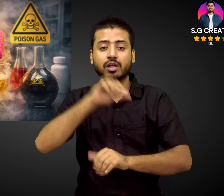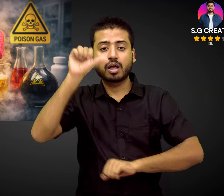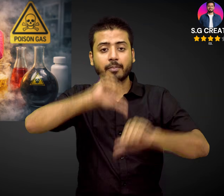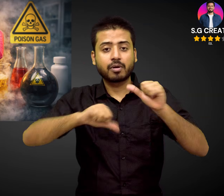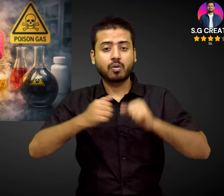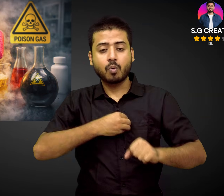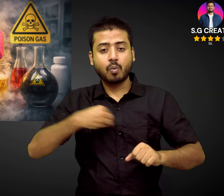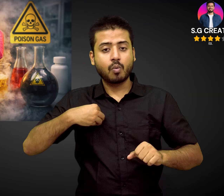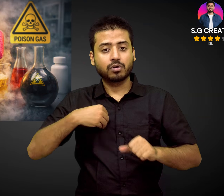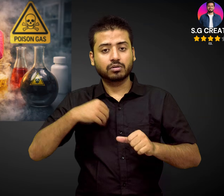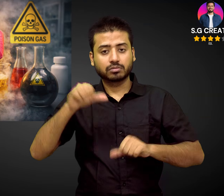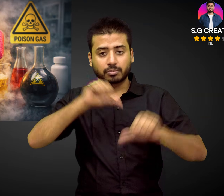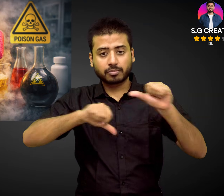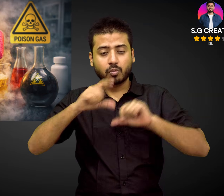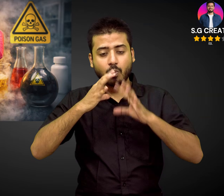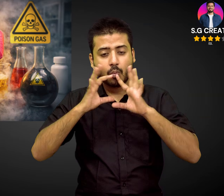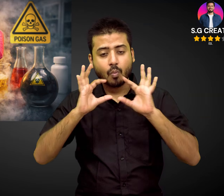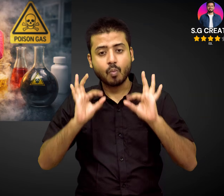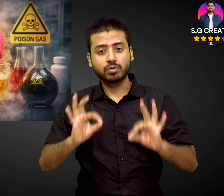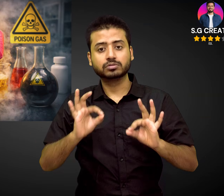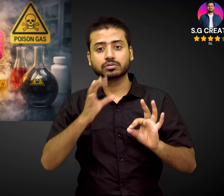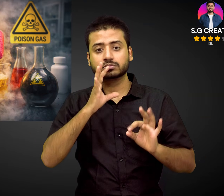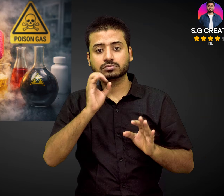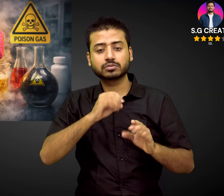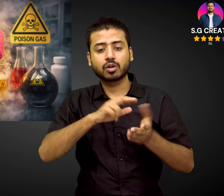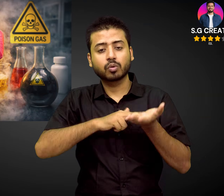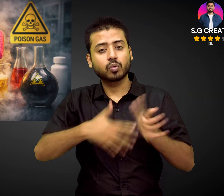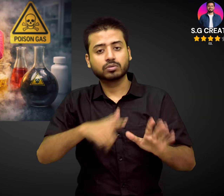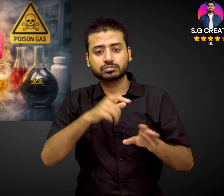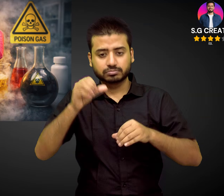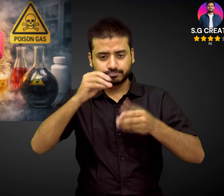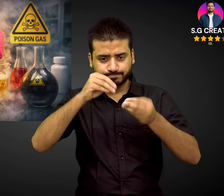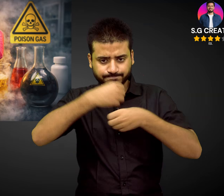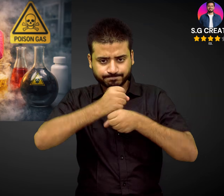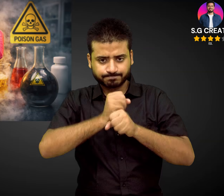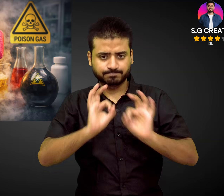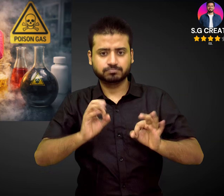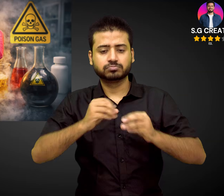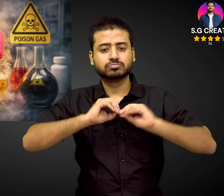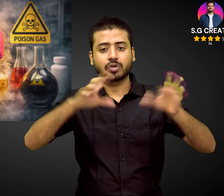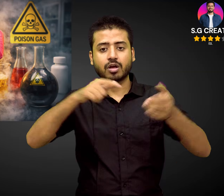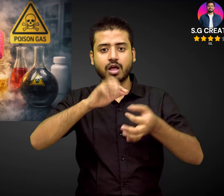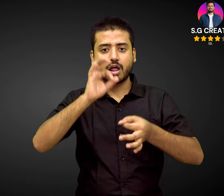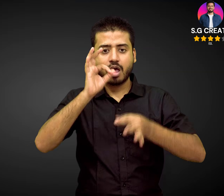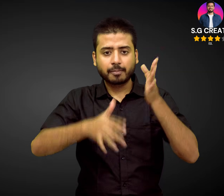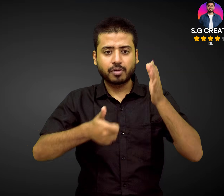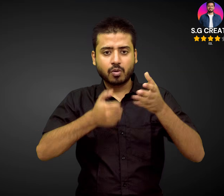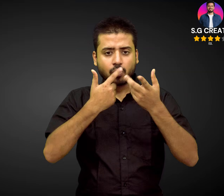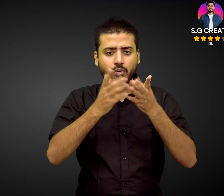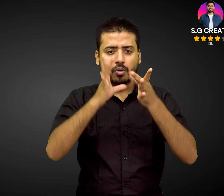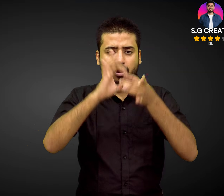increasing transepidermal water loss and causing dryness. Cinder bars by contrast preserve the acid